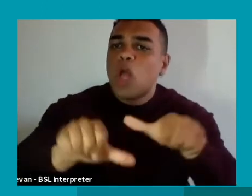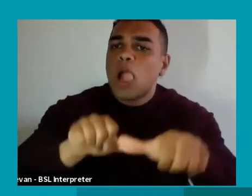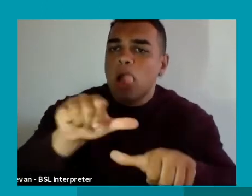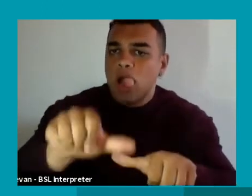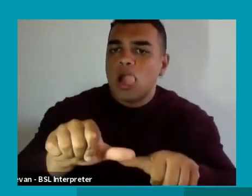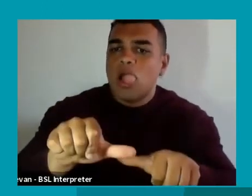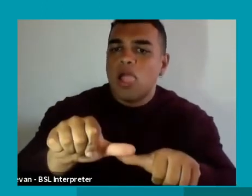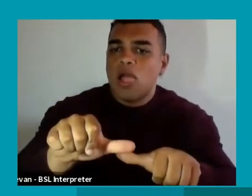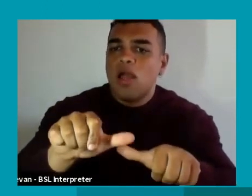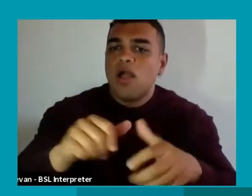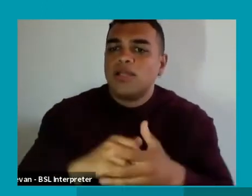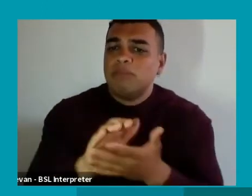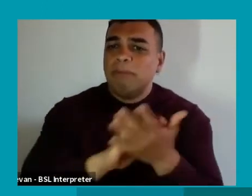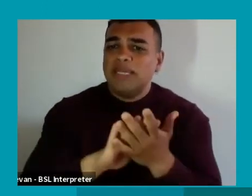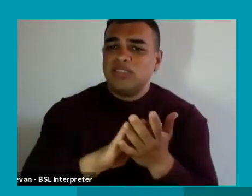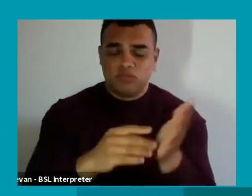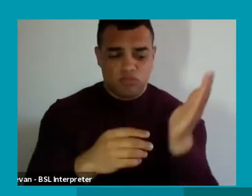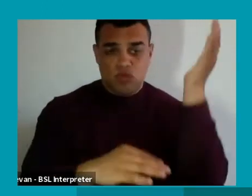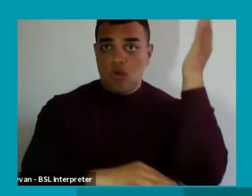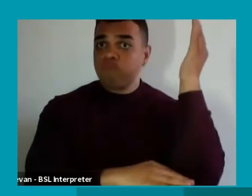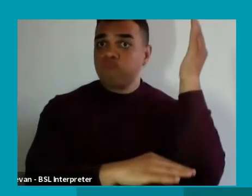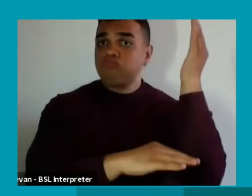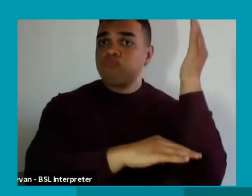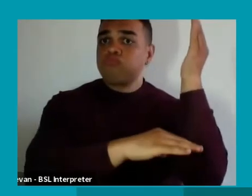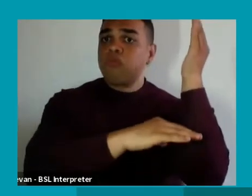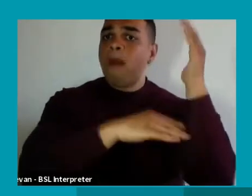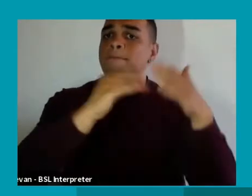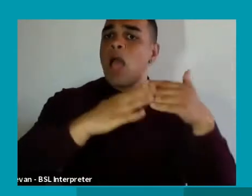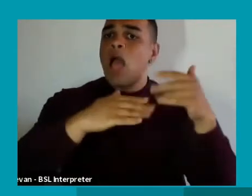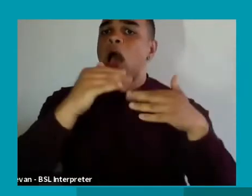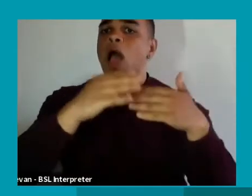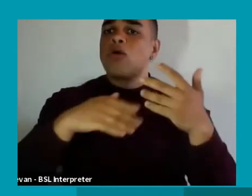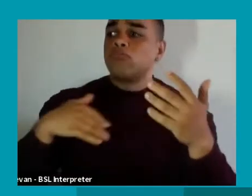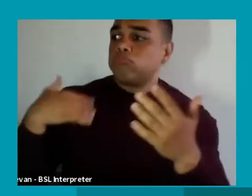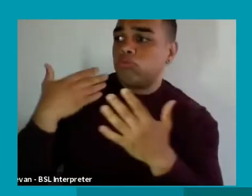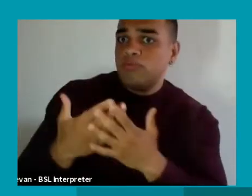starting with the most recent job 1st and then working its way back.